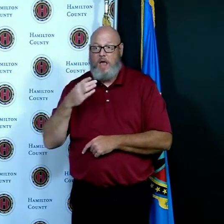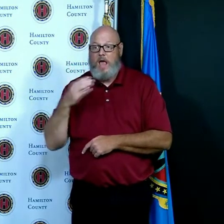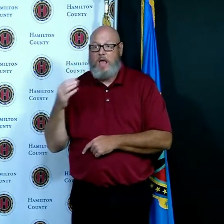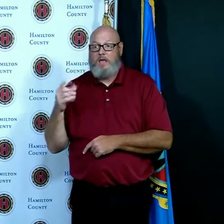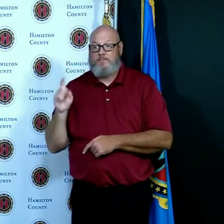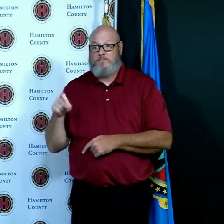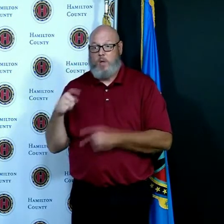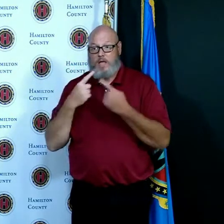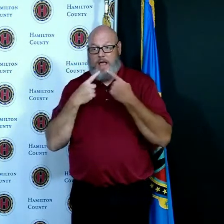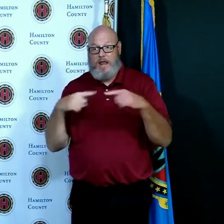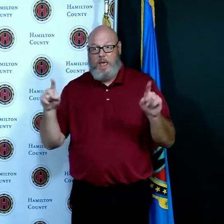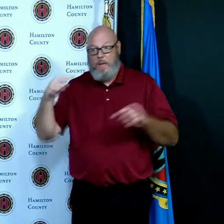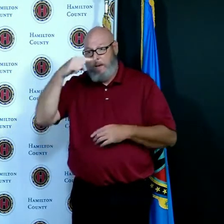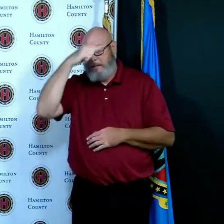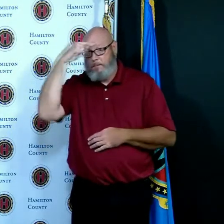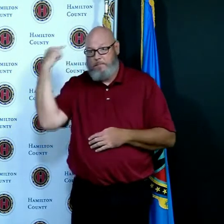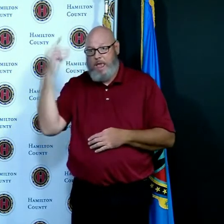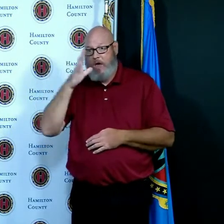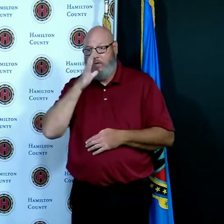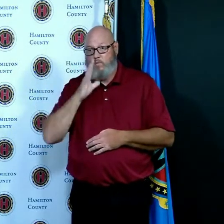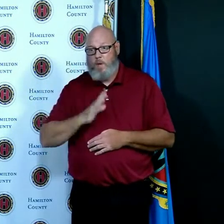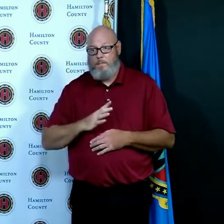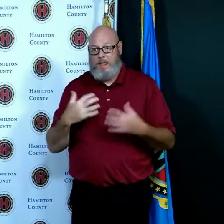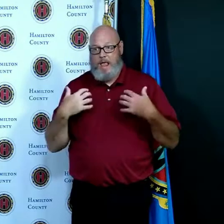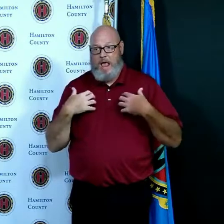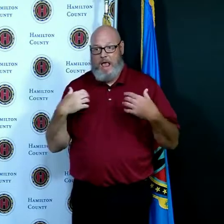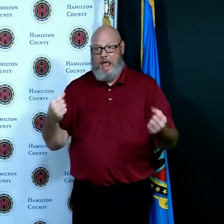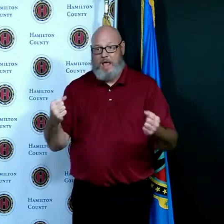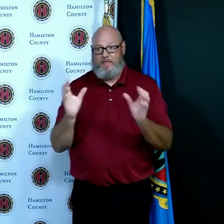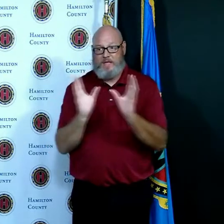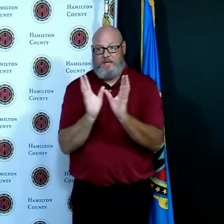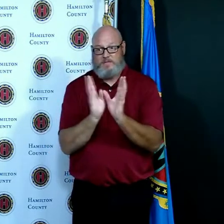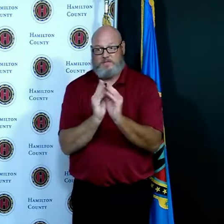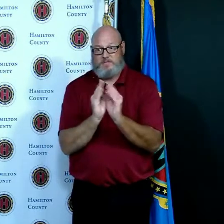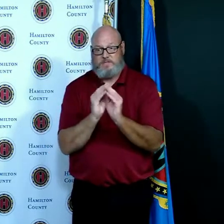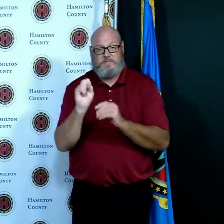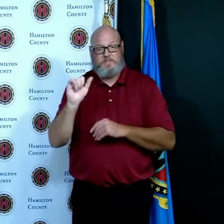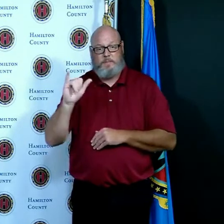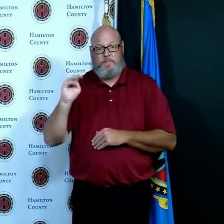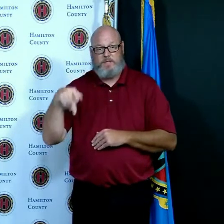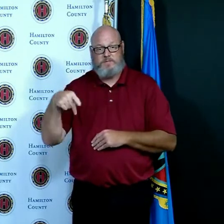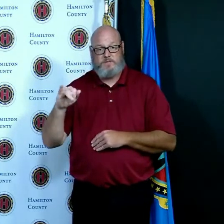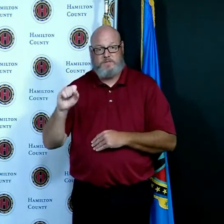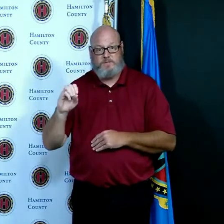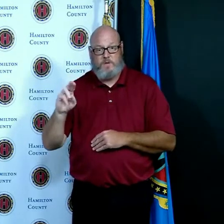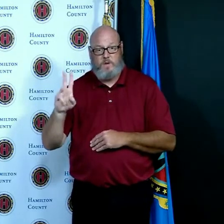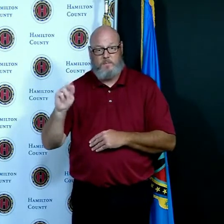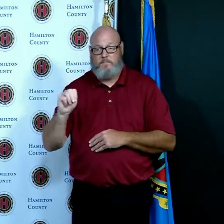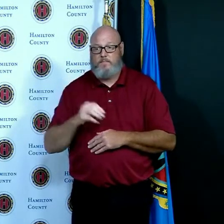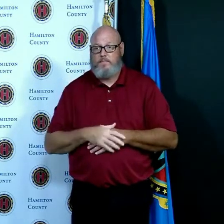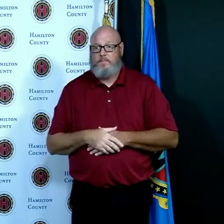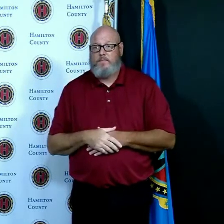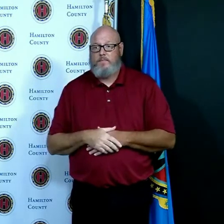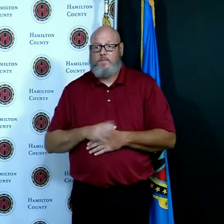so can you talk about the importance or the struggle with minority health here specifically that we've been seeing especially during